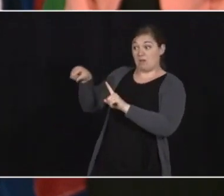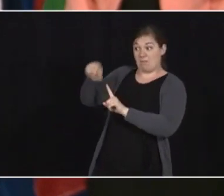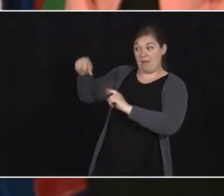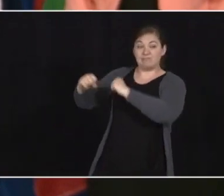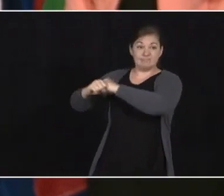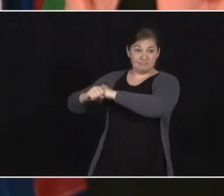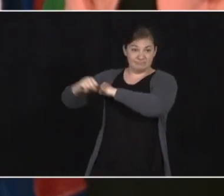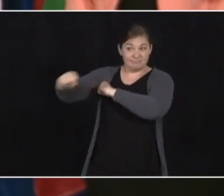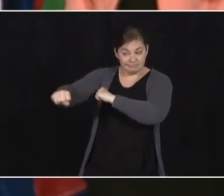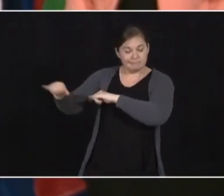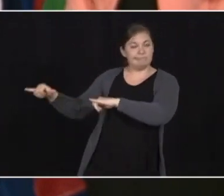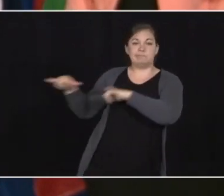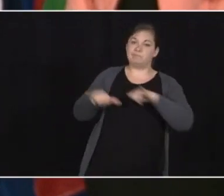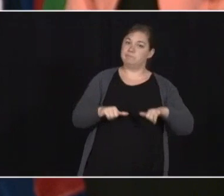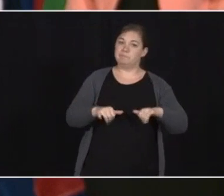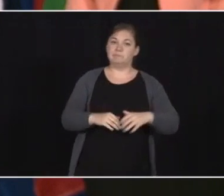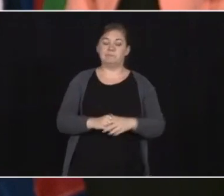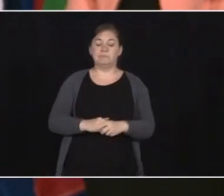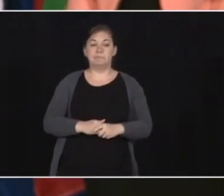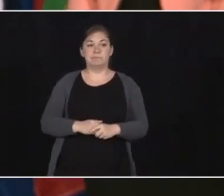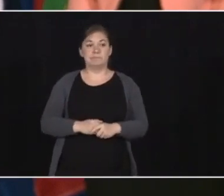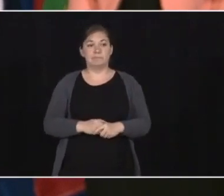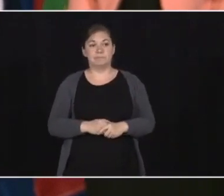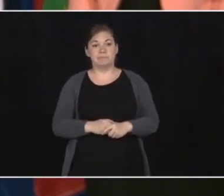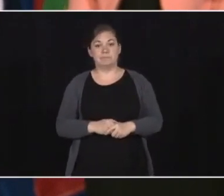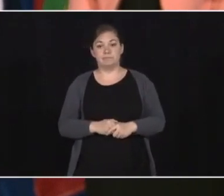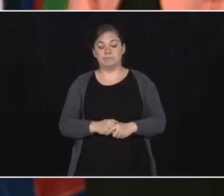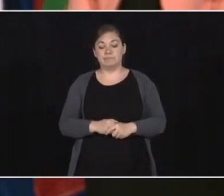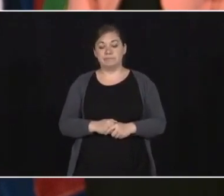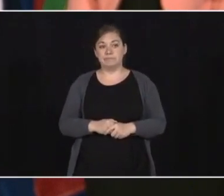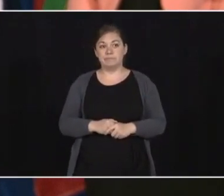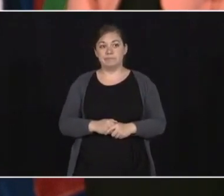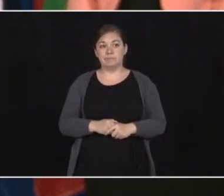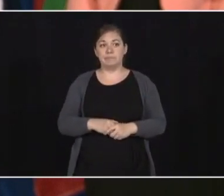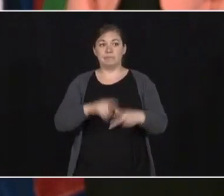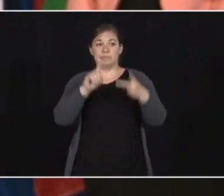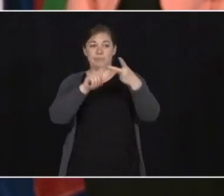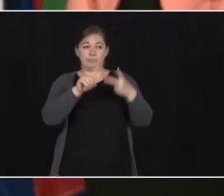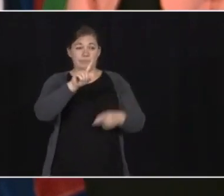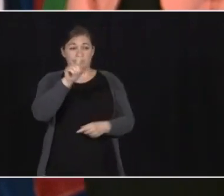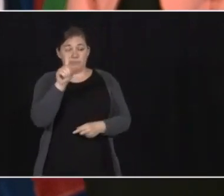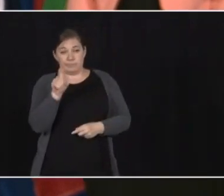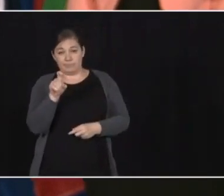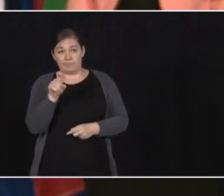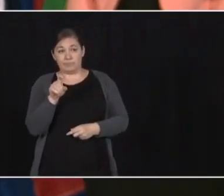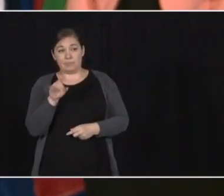I understand they are still in Québec and we need the same. Premier, as follow-up you said